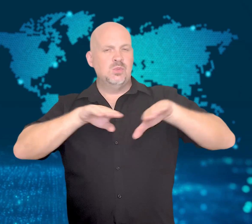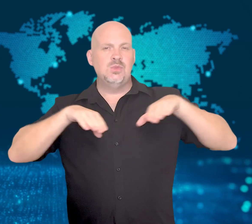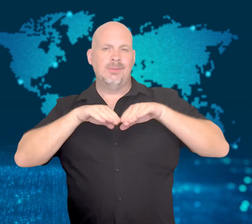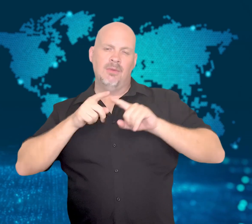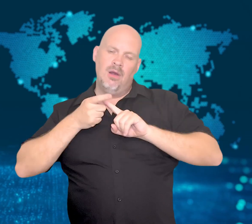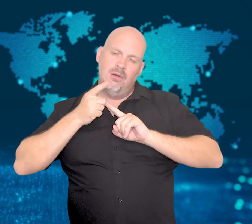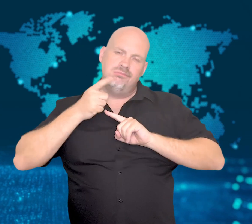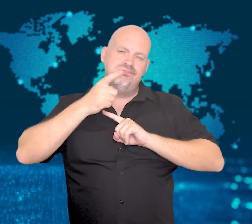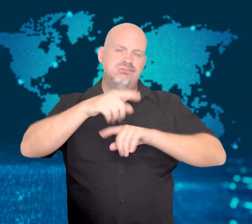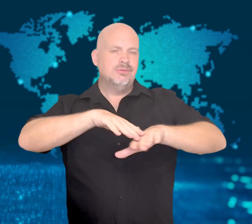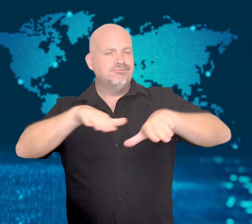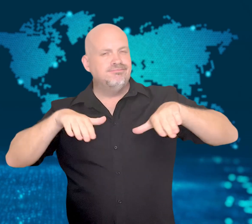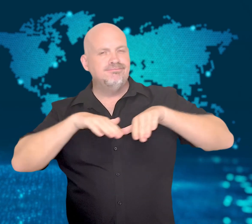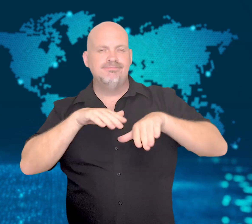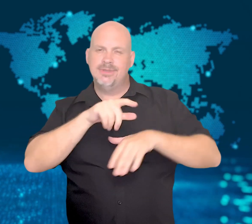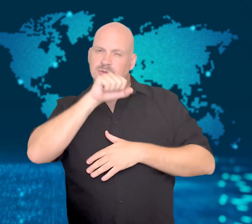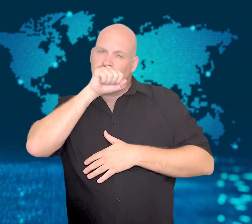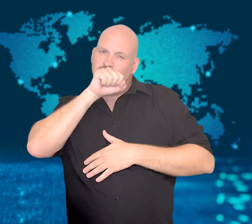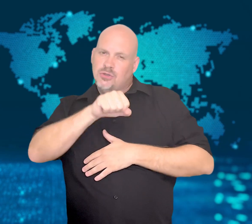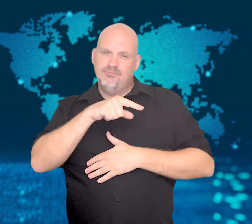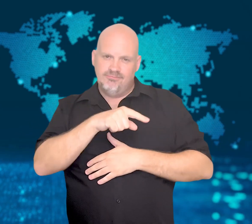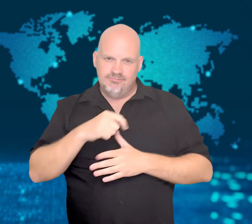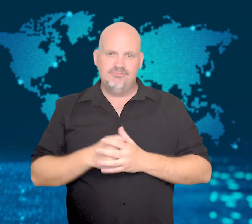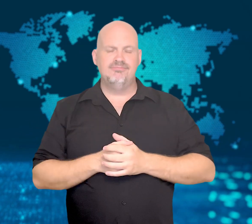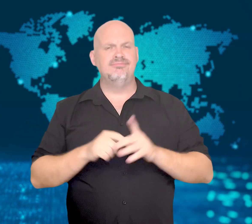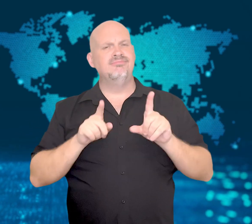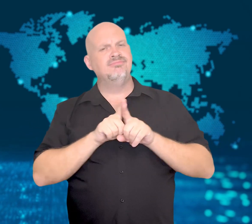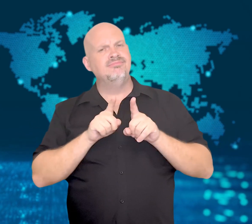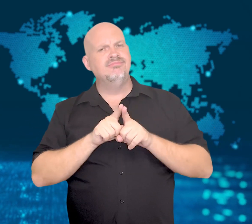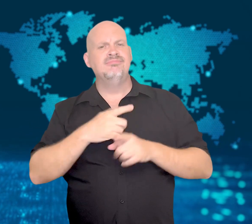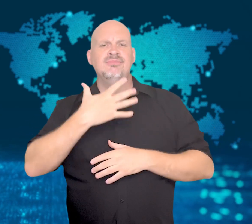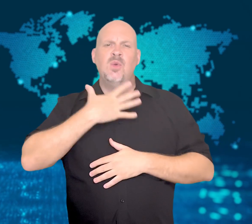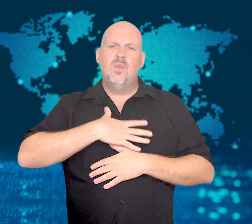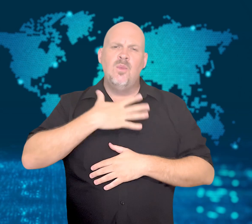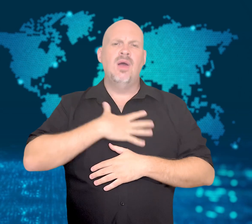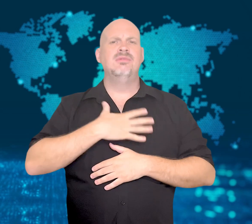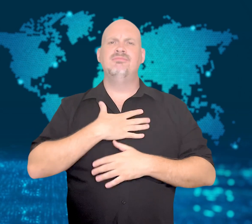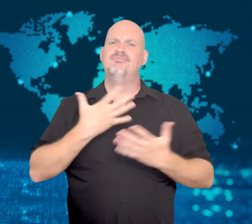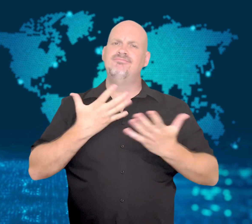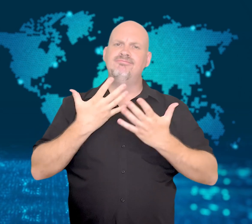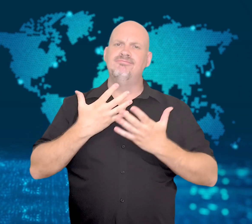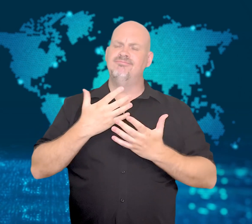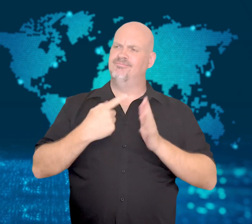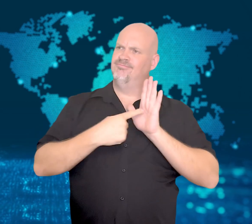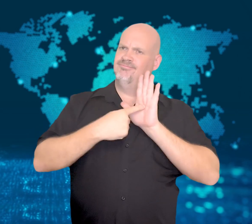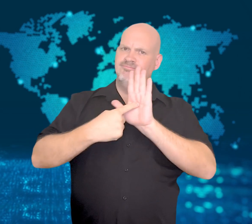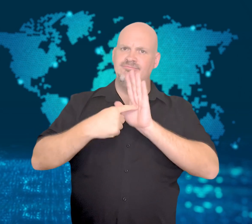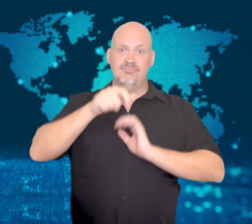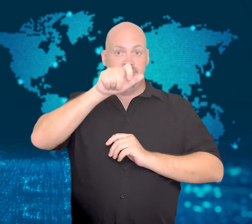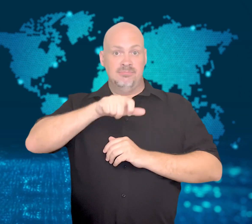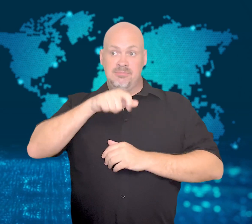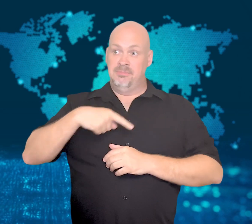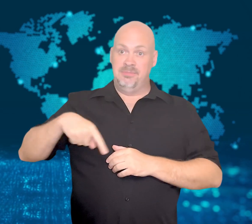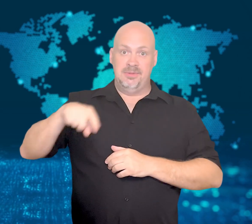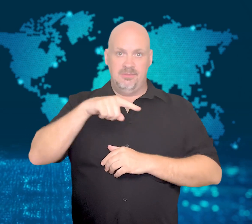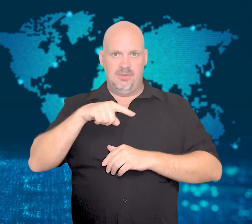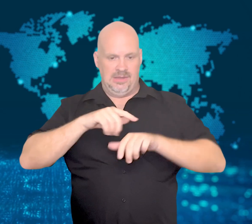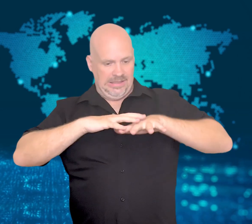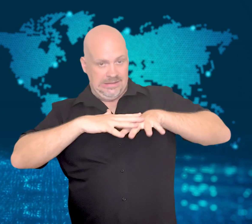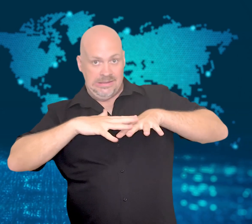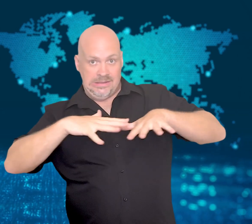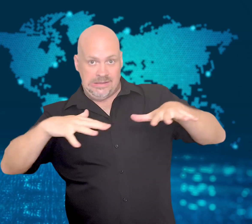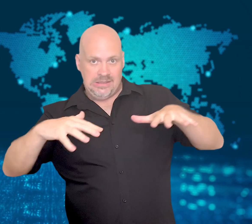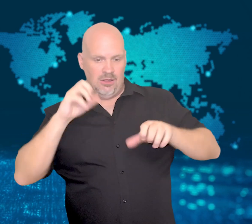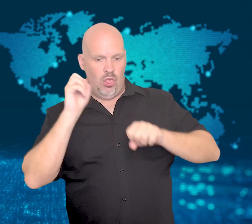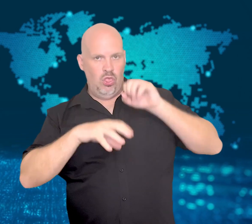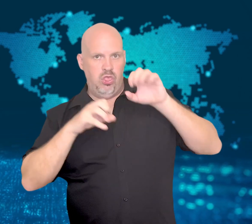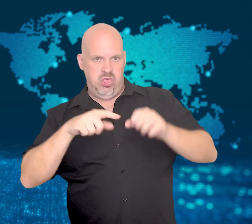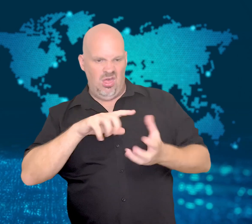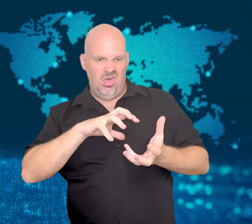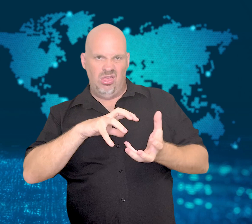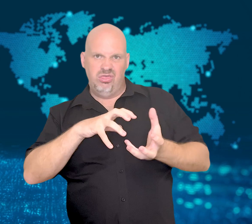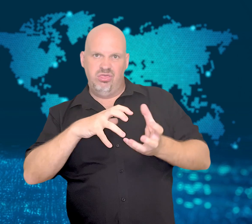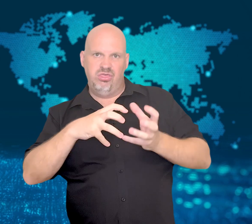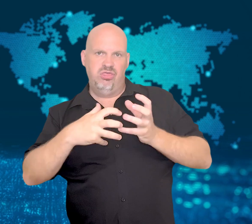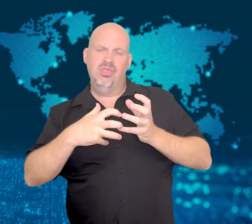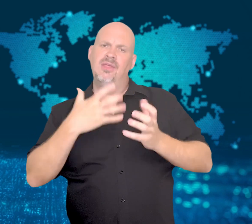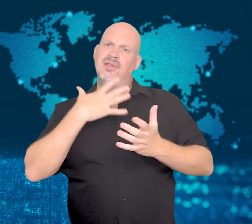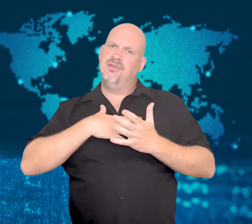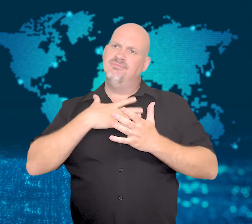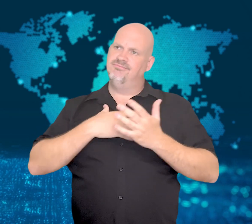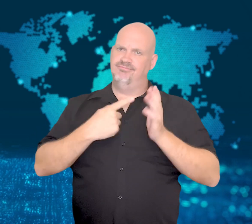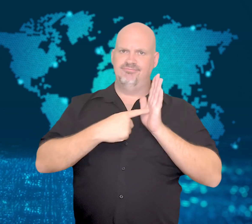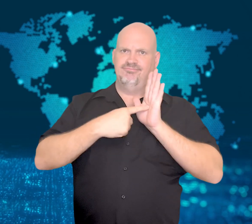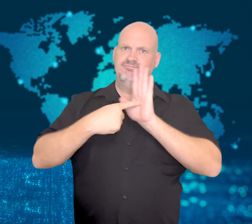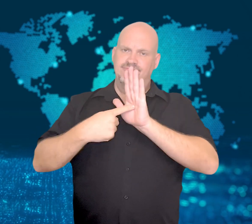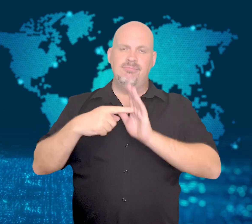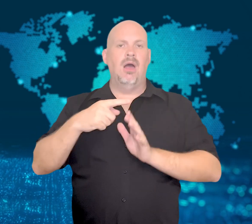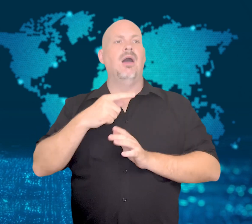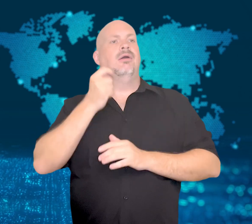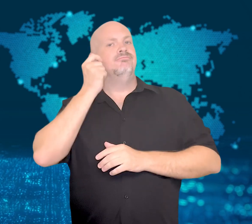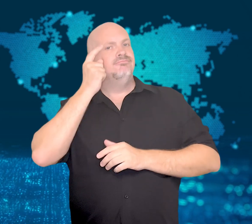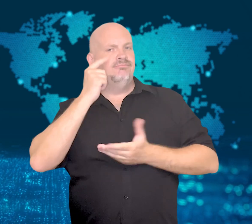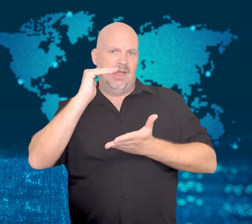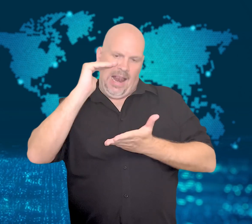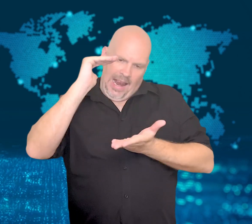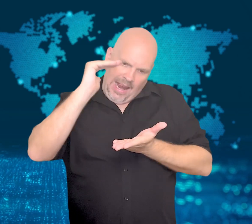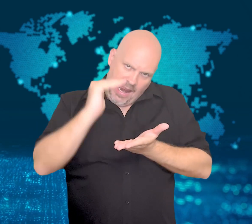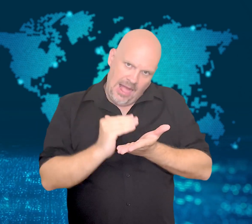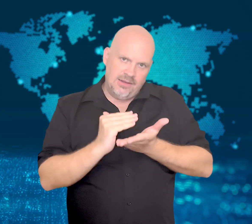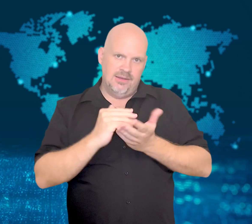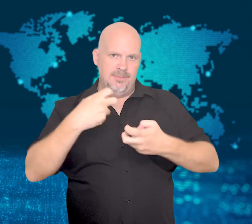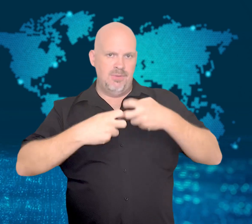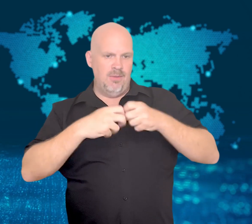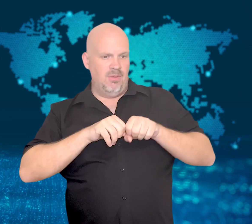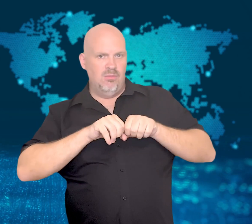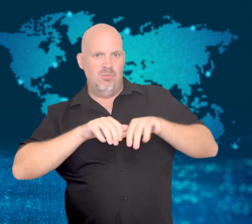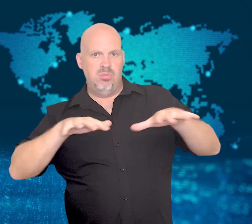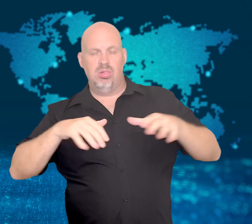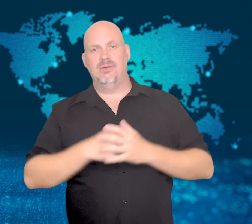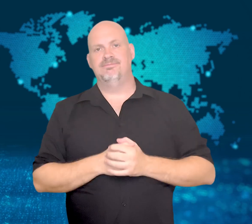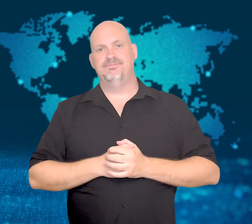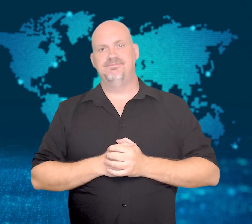Rush has taken on similar challenges in the past.